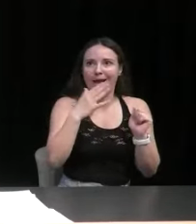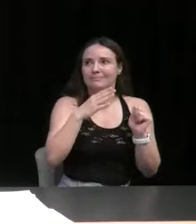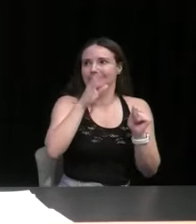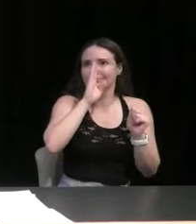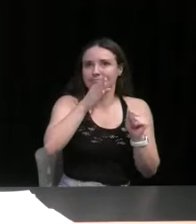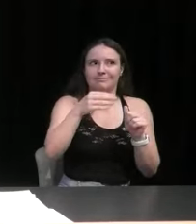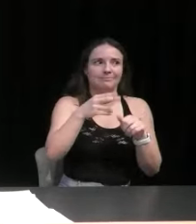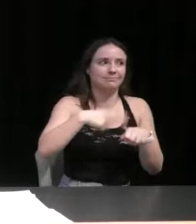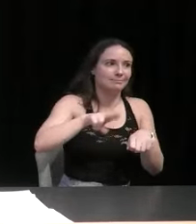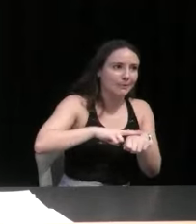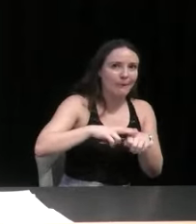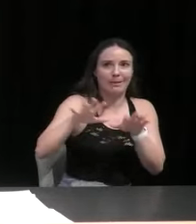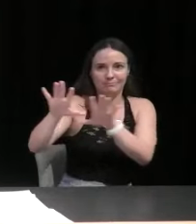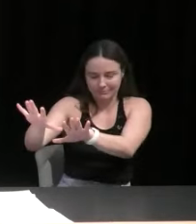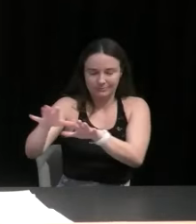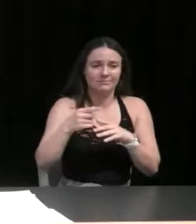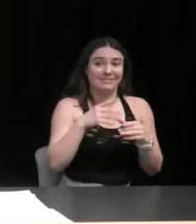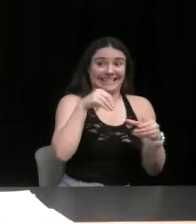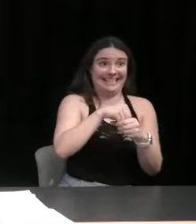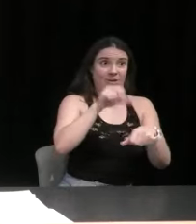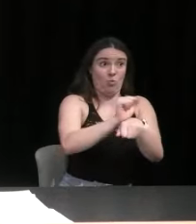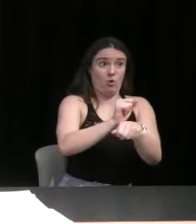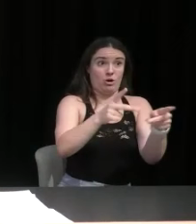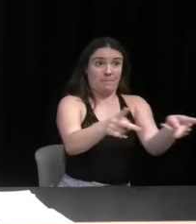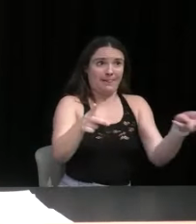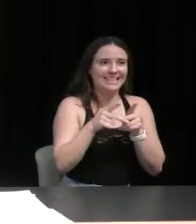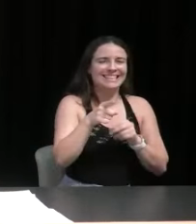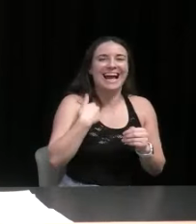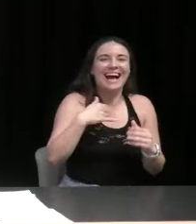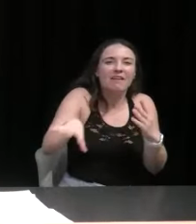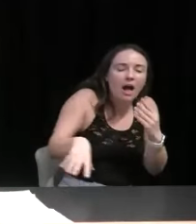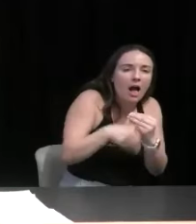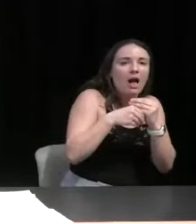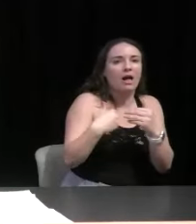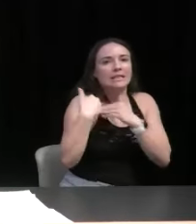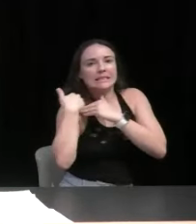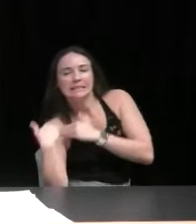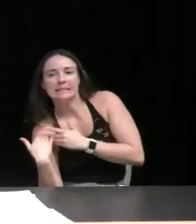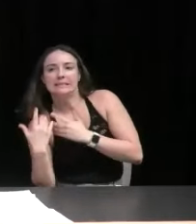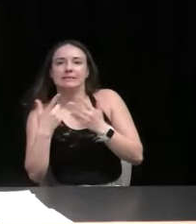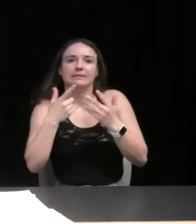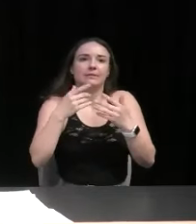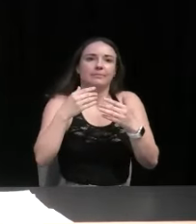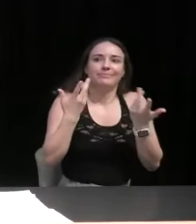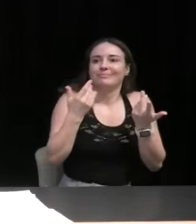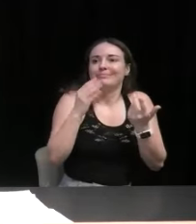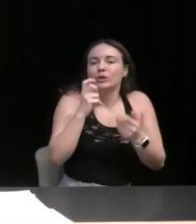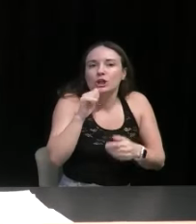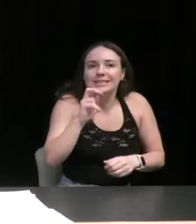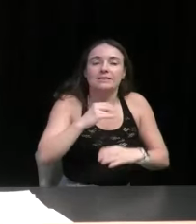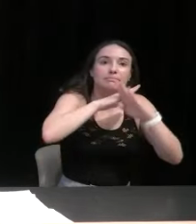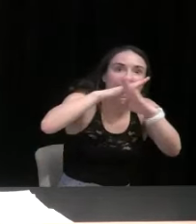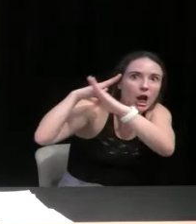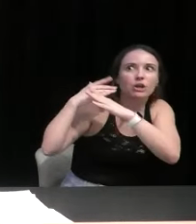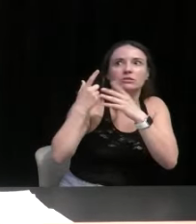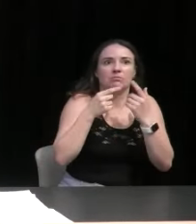community that is not white or straight or um mainstream have additional burdens additional